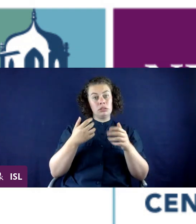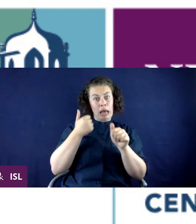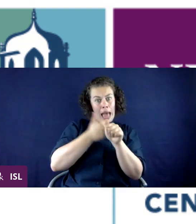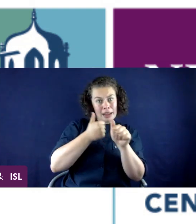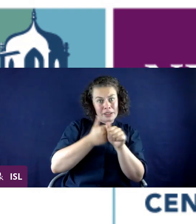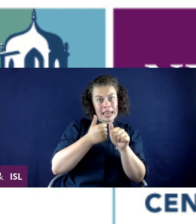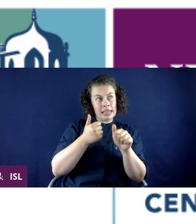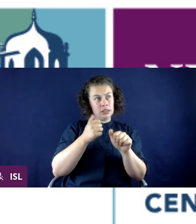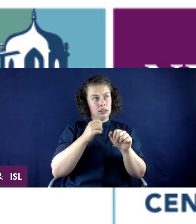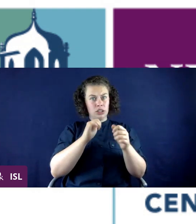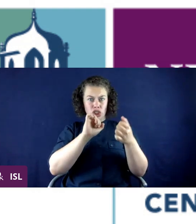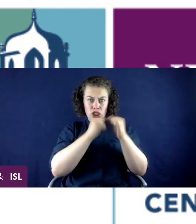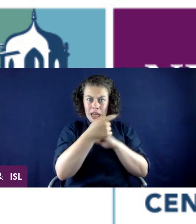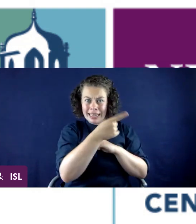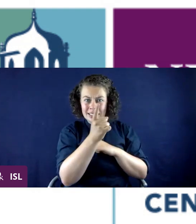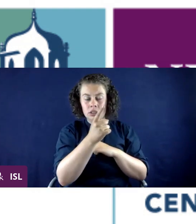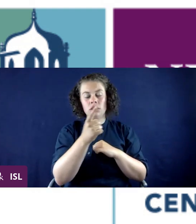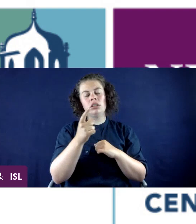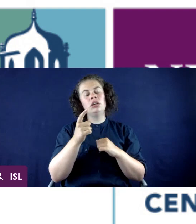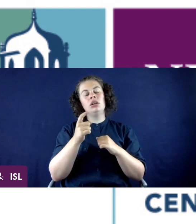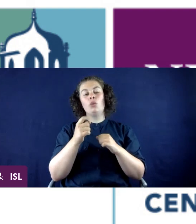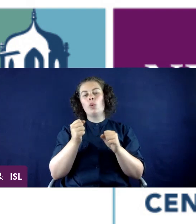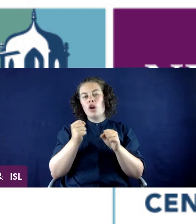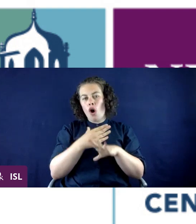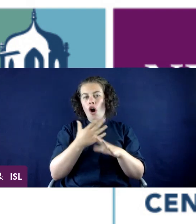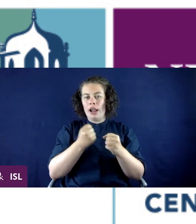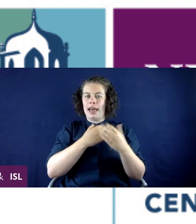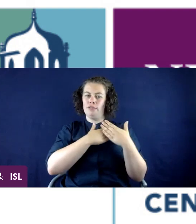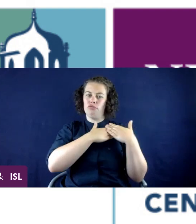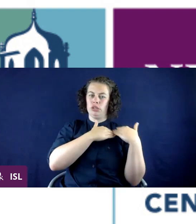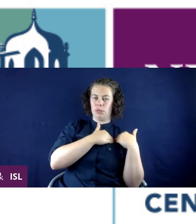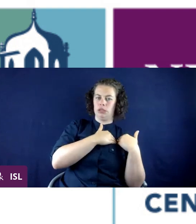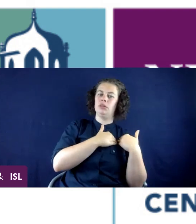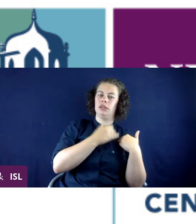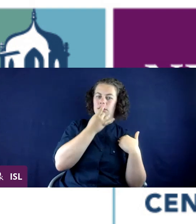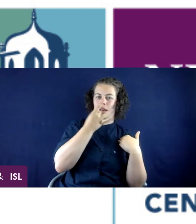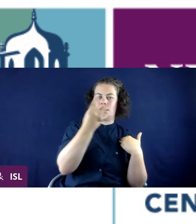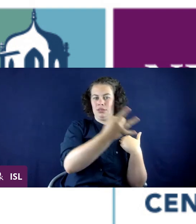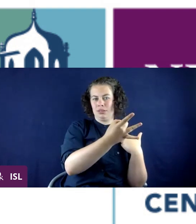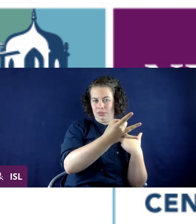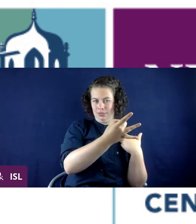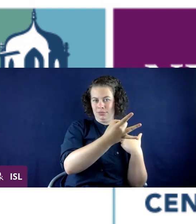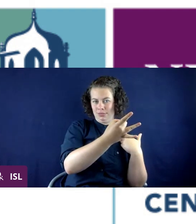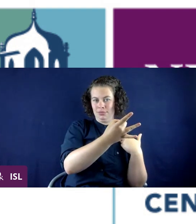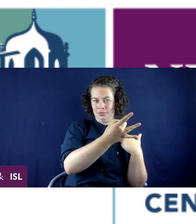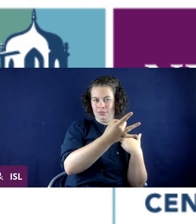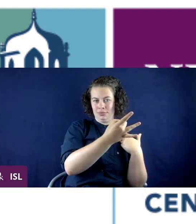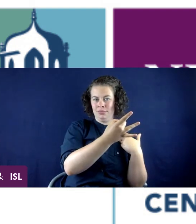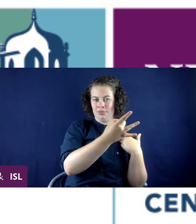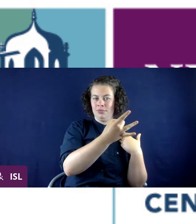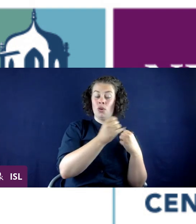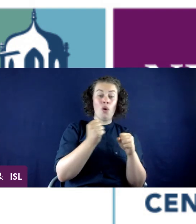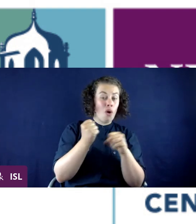pieces, it is all of our responsibility to be asking that these requirements and these tours take place.